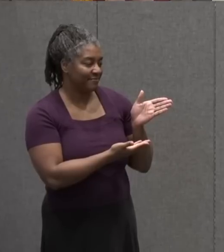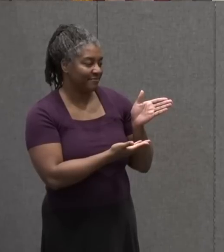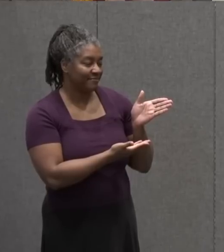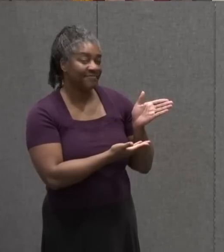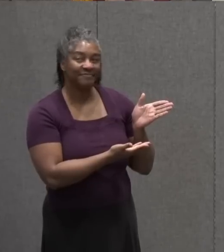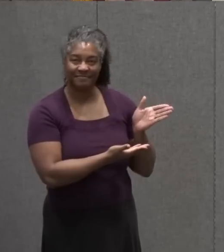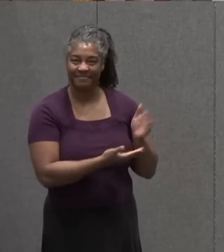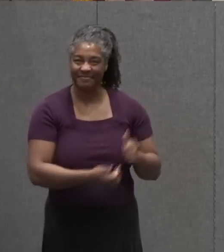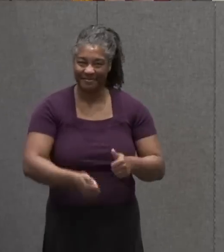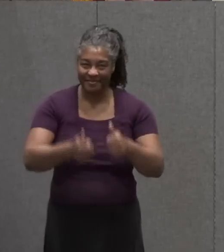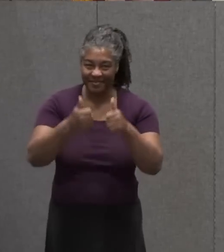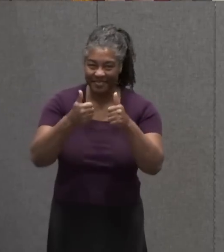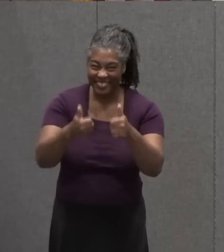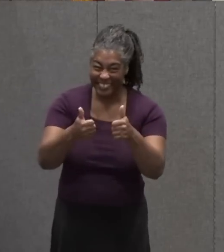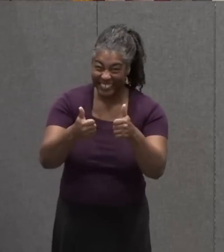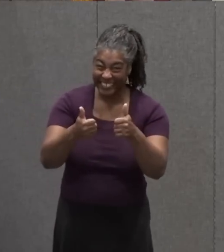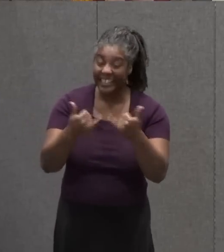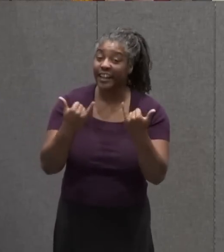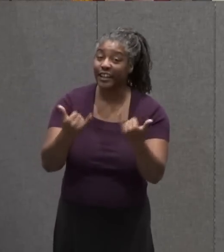Very good. Let's keep going,